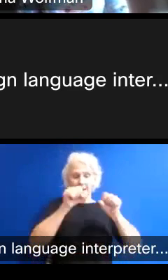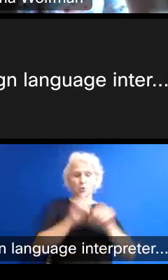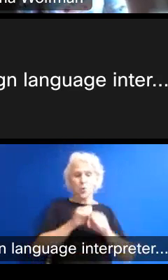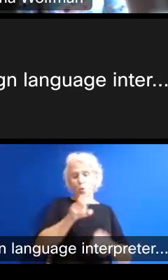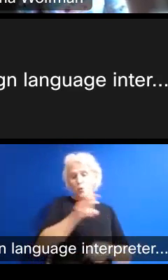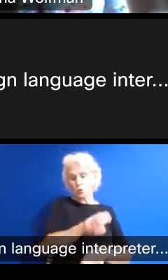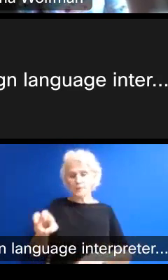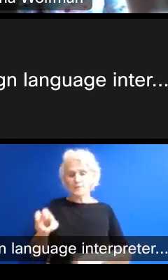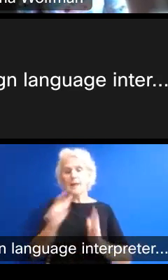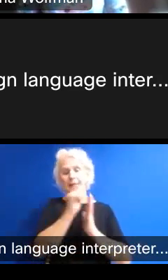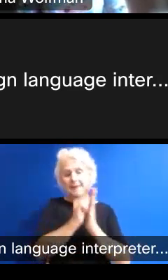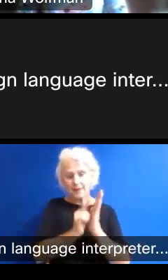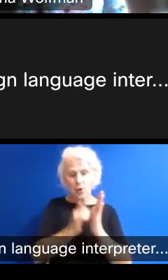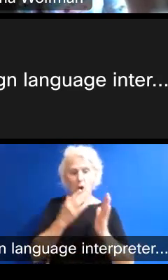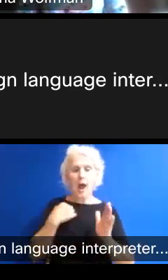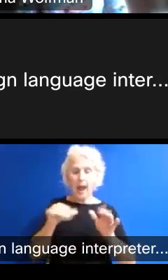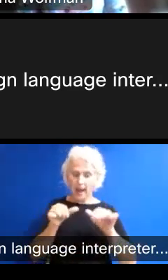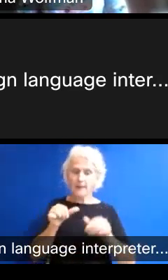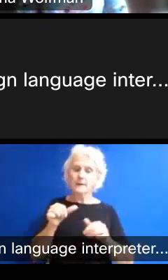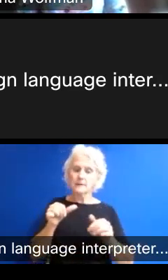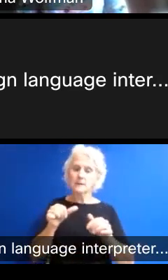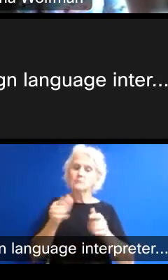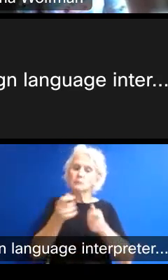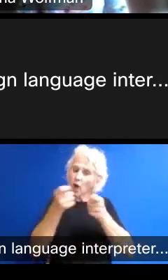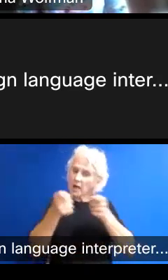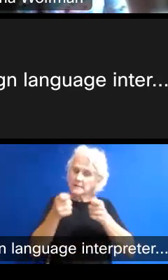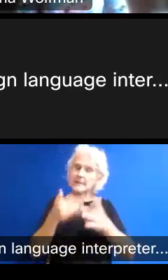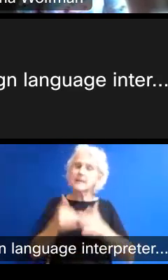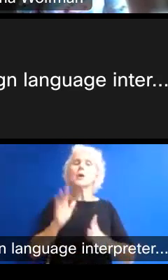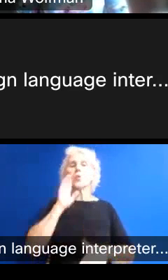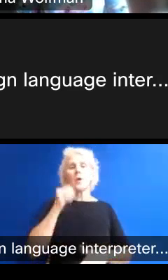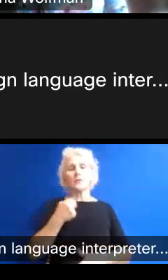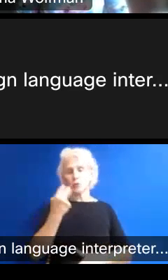and physical custody we have different, two types of placement agreements. We have an